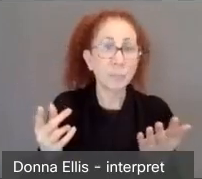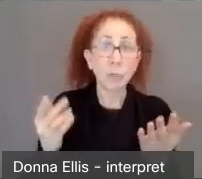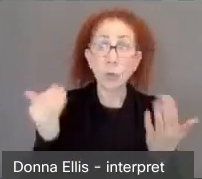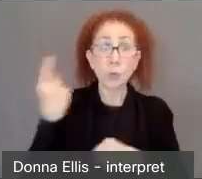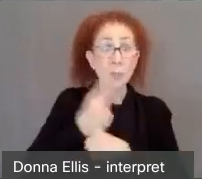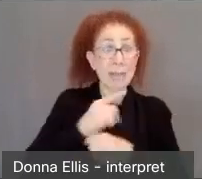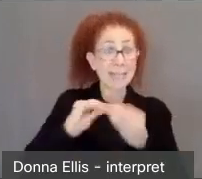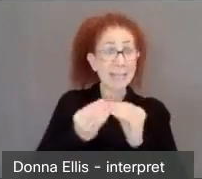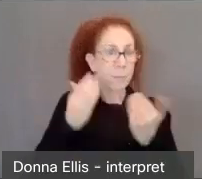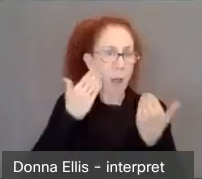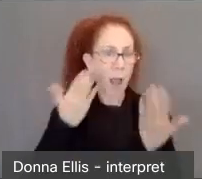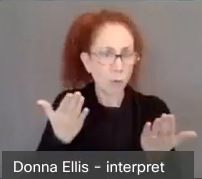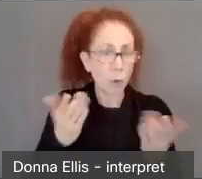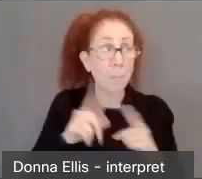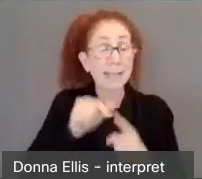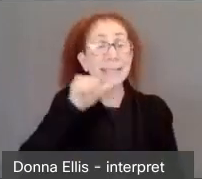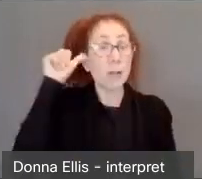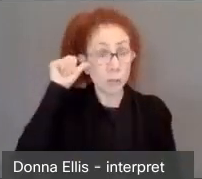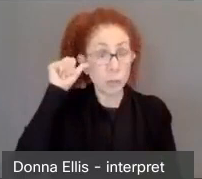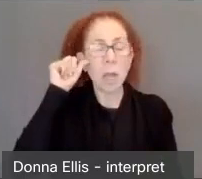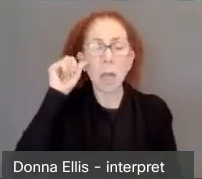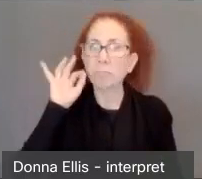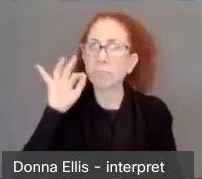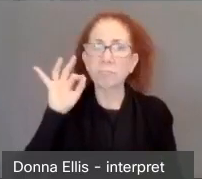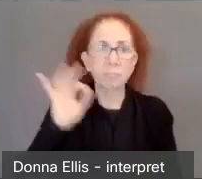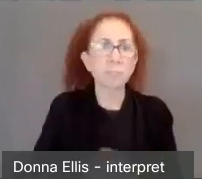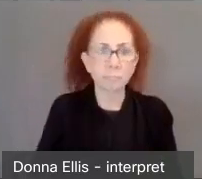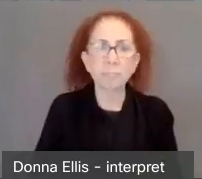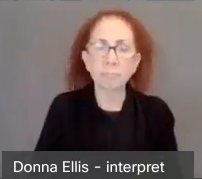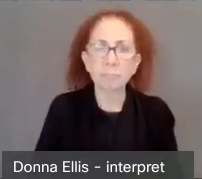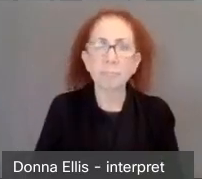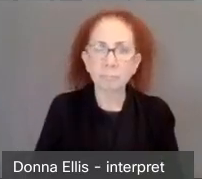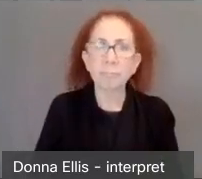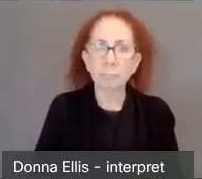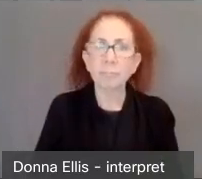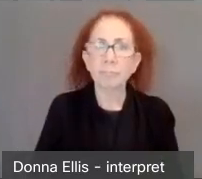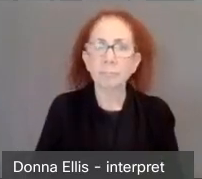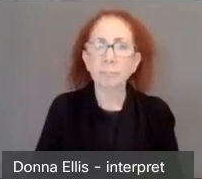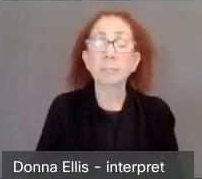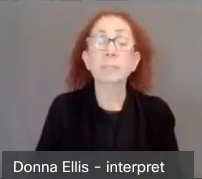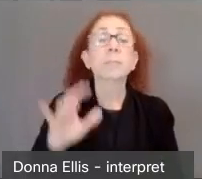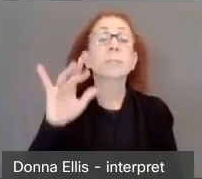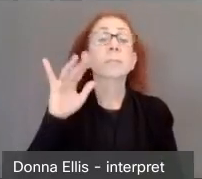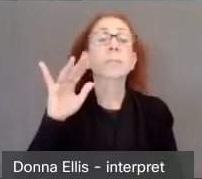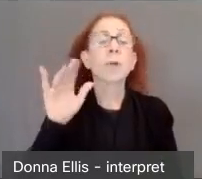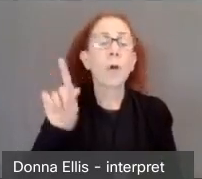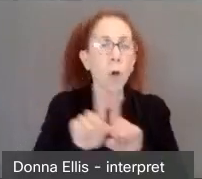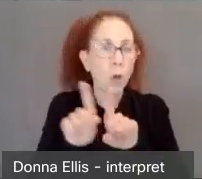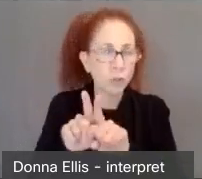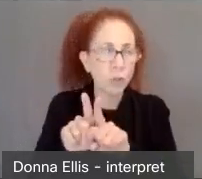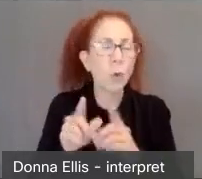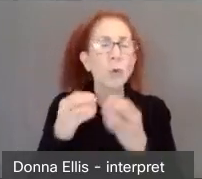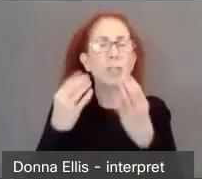are but yesterday was pretty robust and, by the way, to put that into some context, we